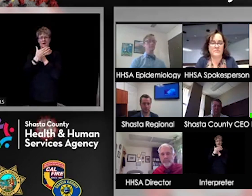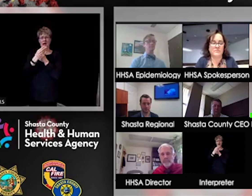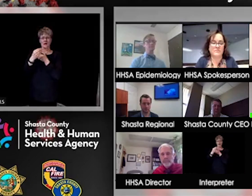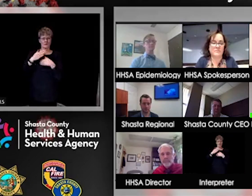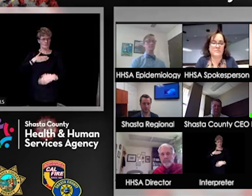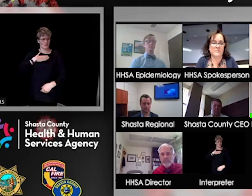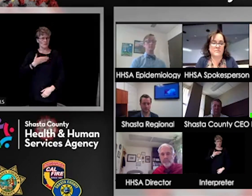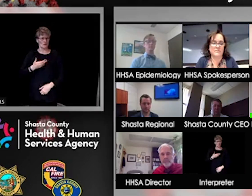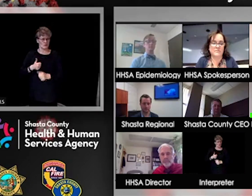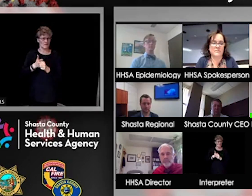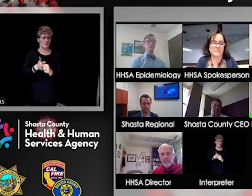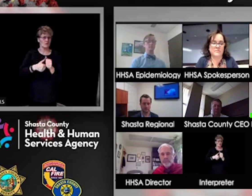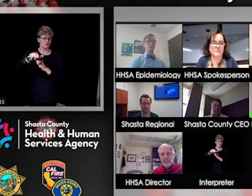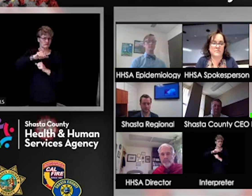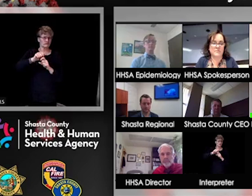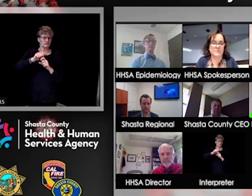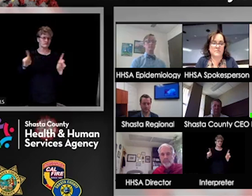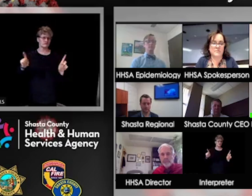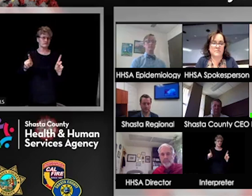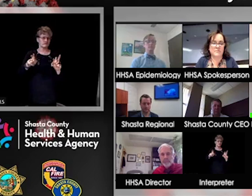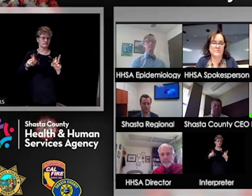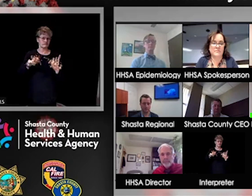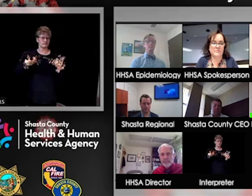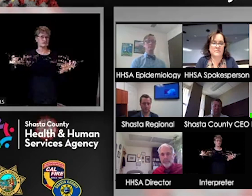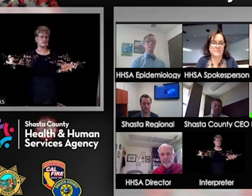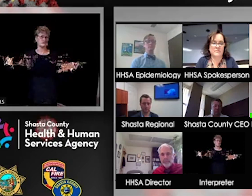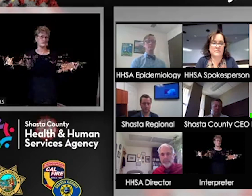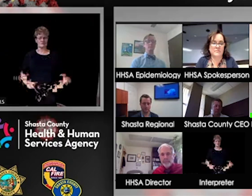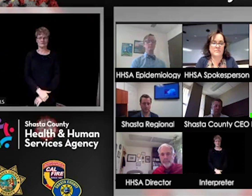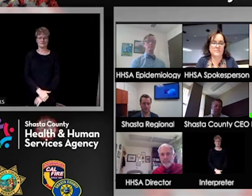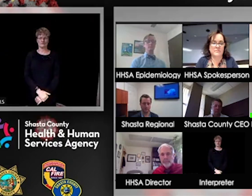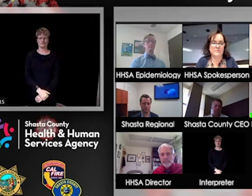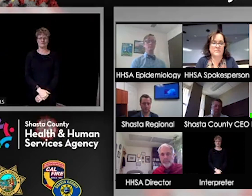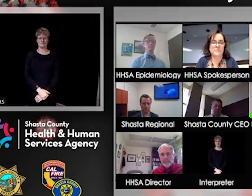I want to describe my thought process of how we go forward from here. These are initial